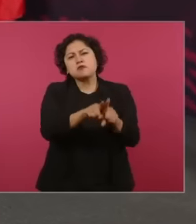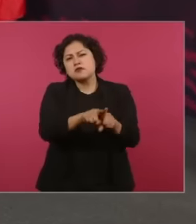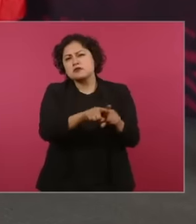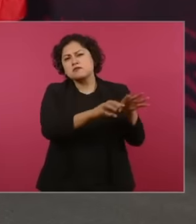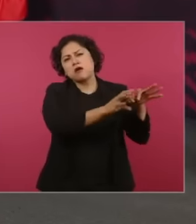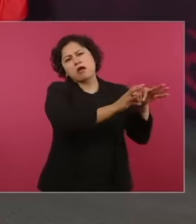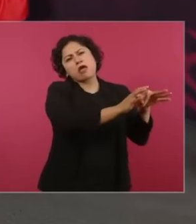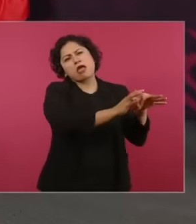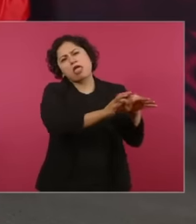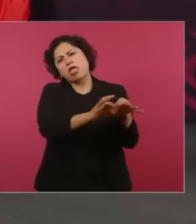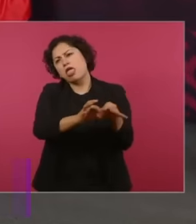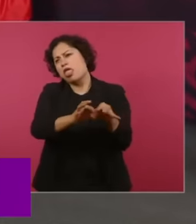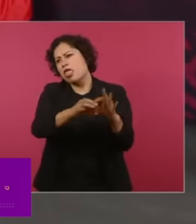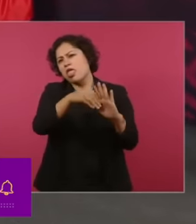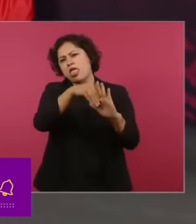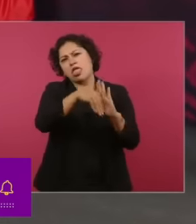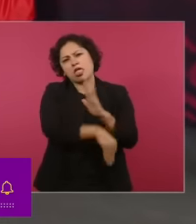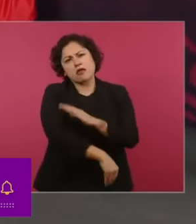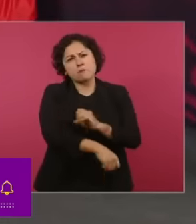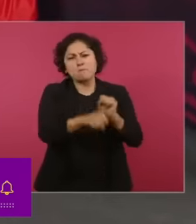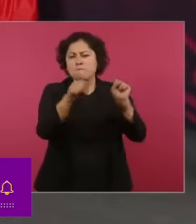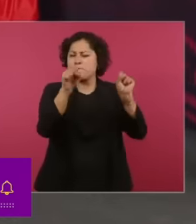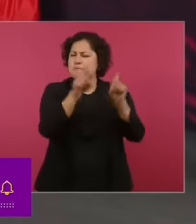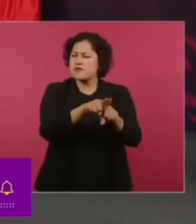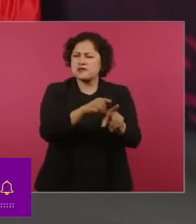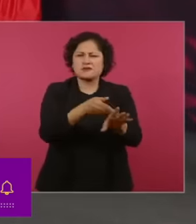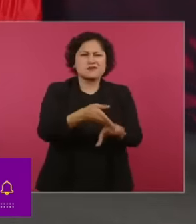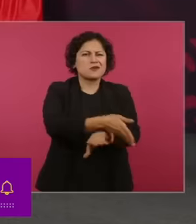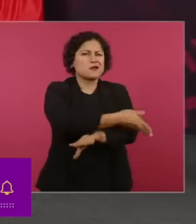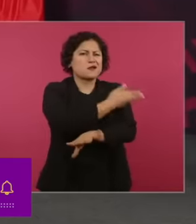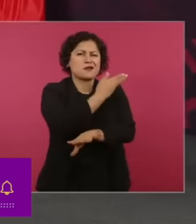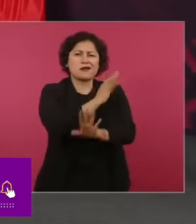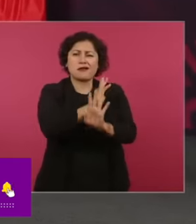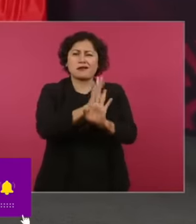, in decline because they have to